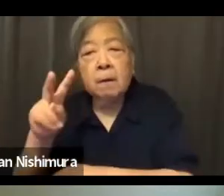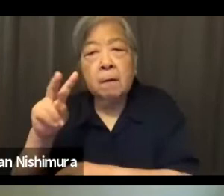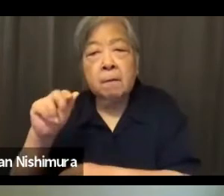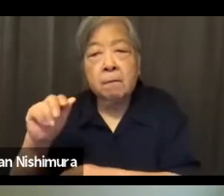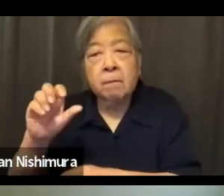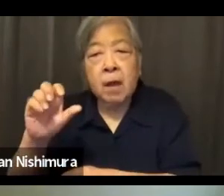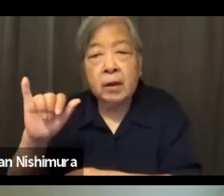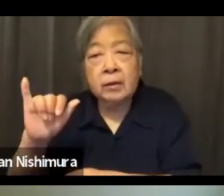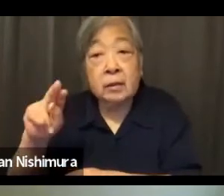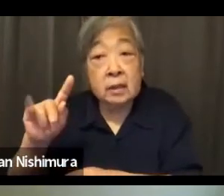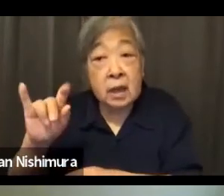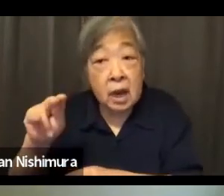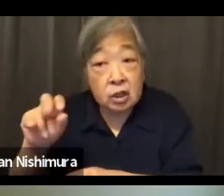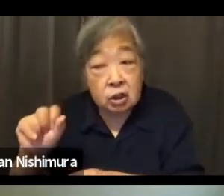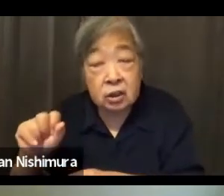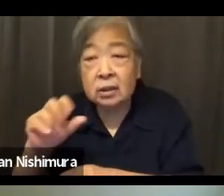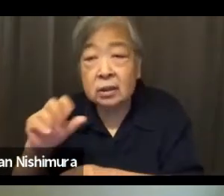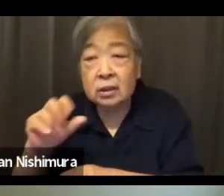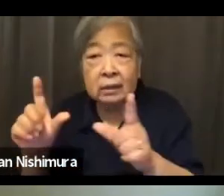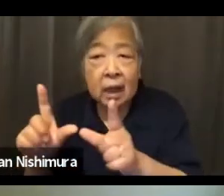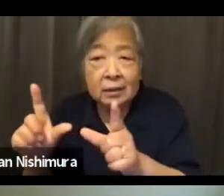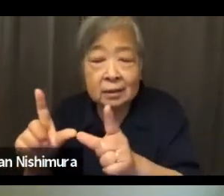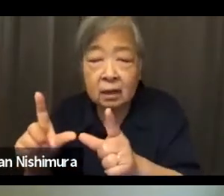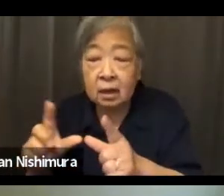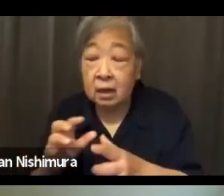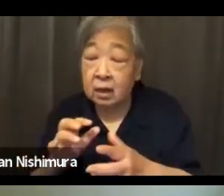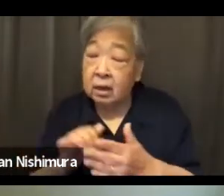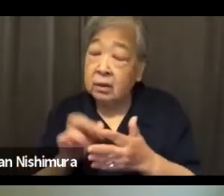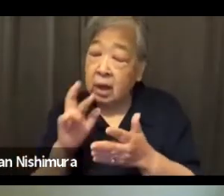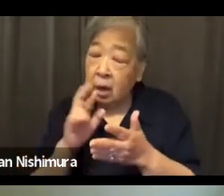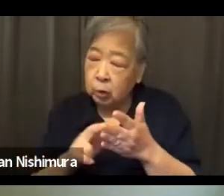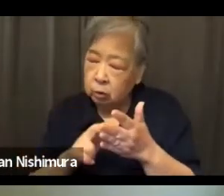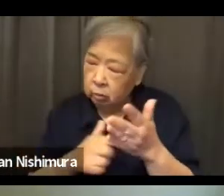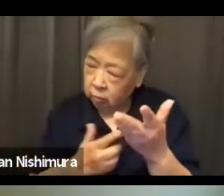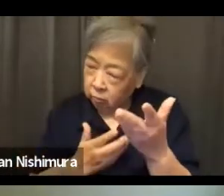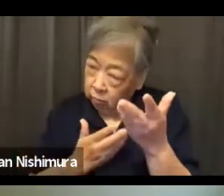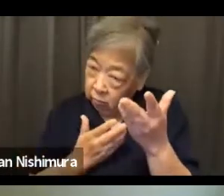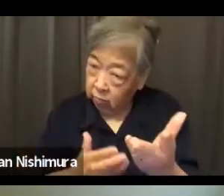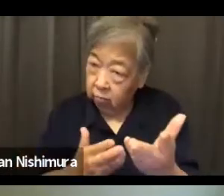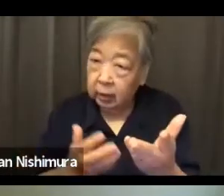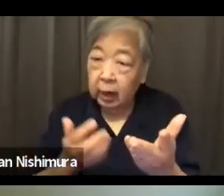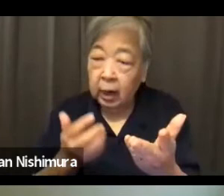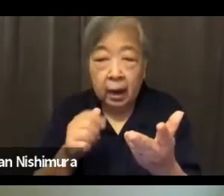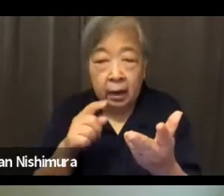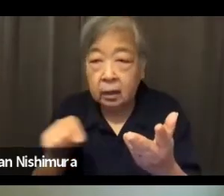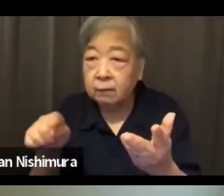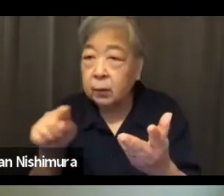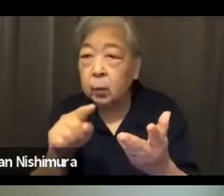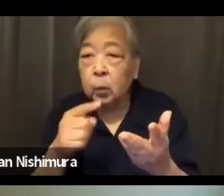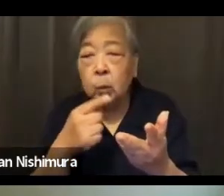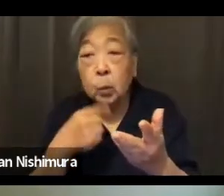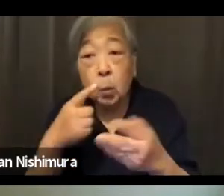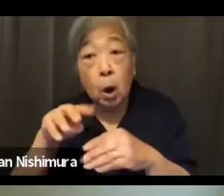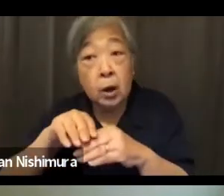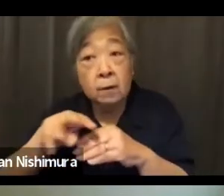And that's research that I strongly recommend any of you who are advising a student with